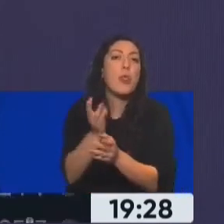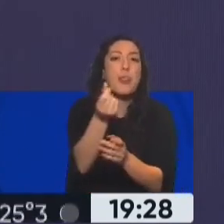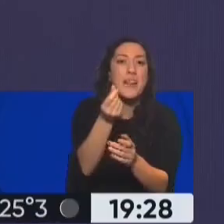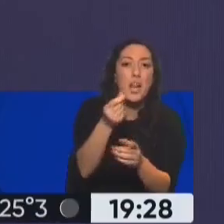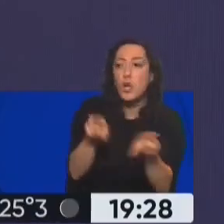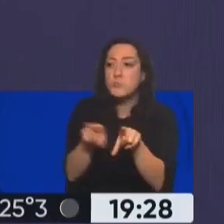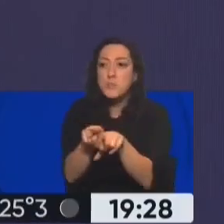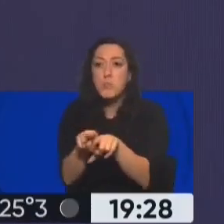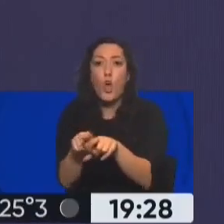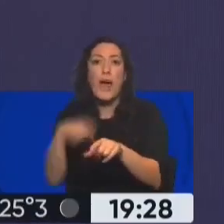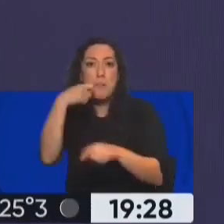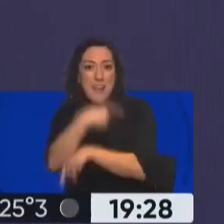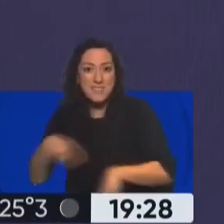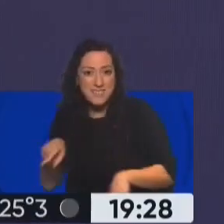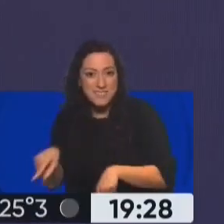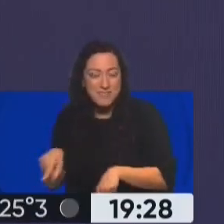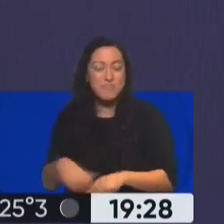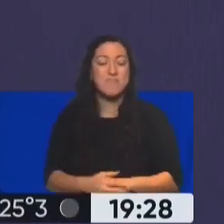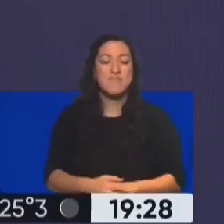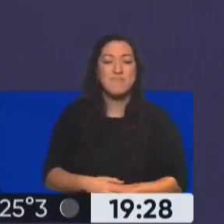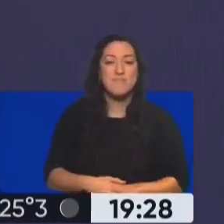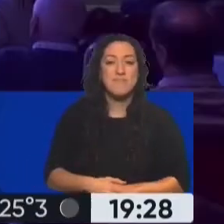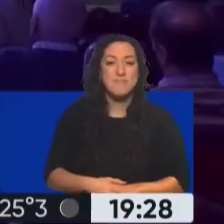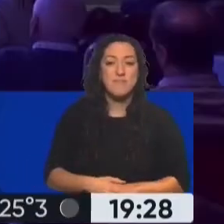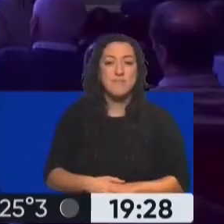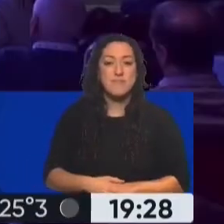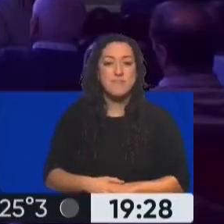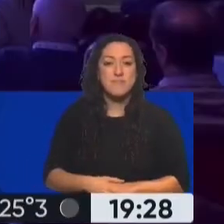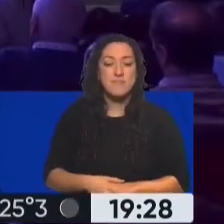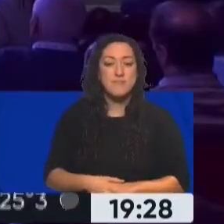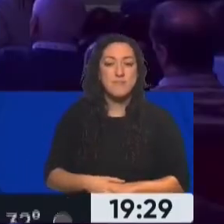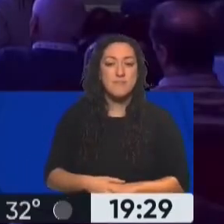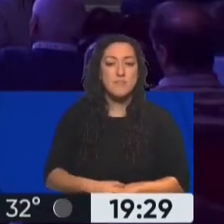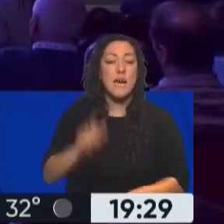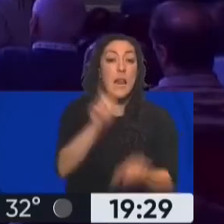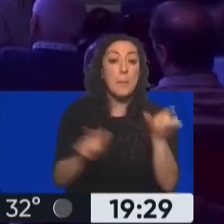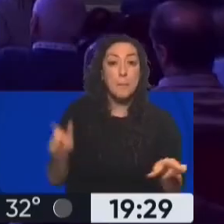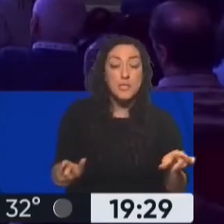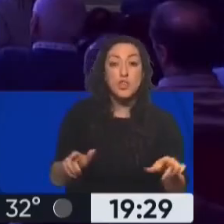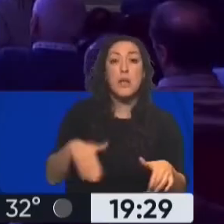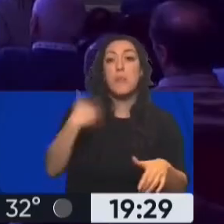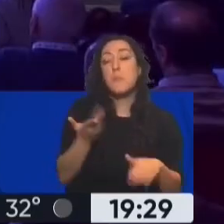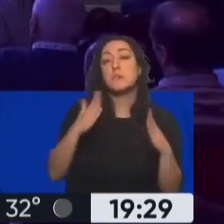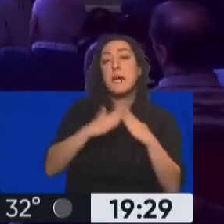Then man became a sedentary.